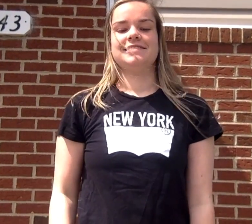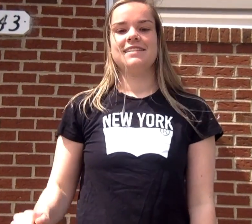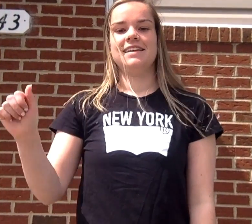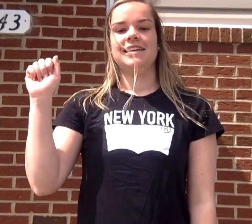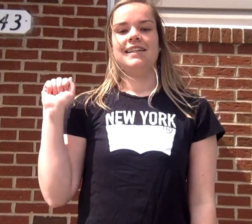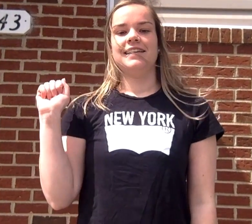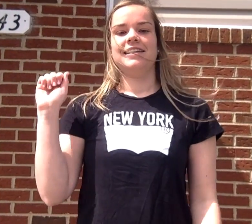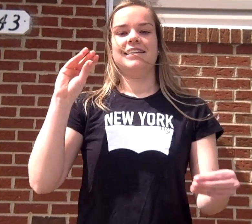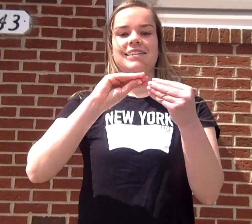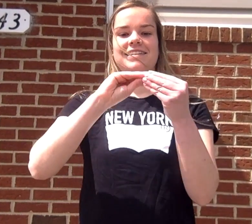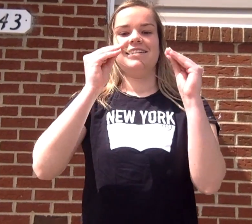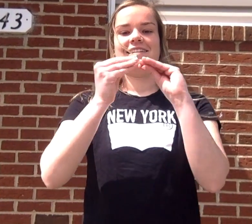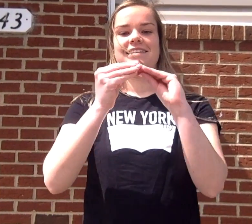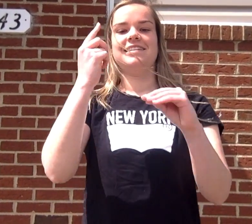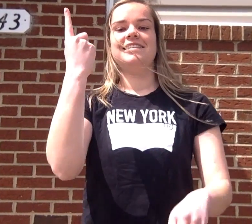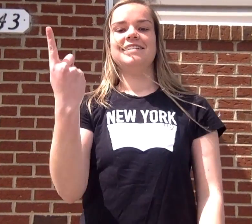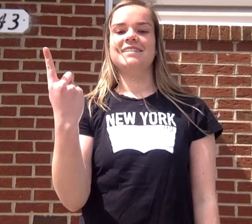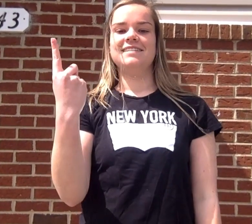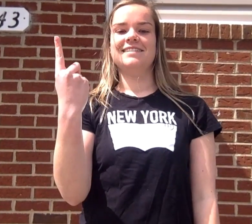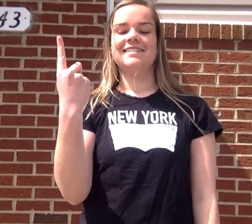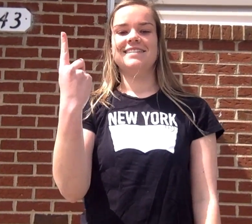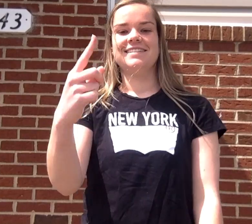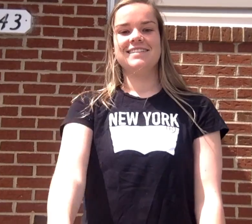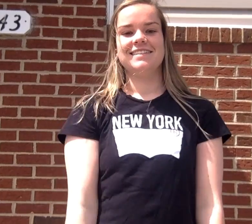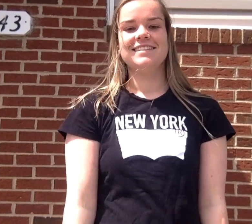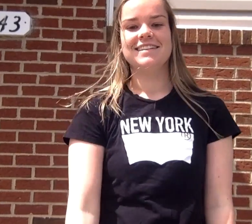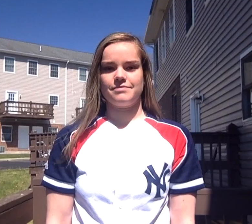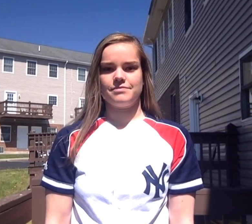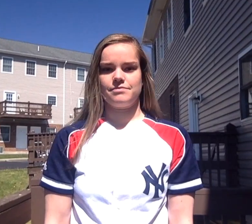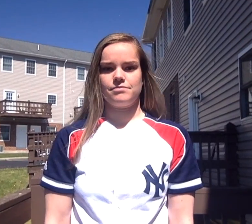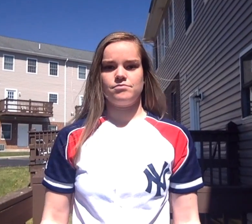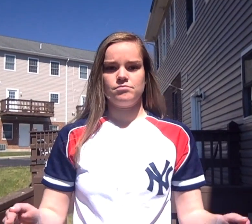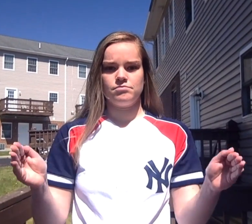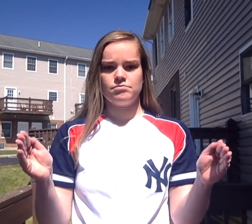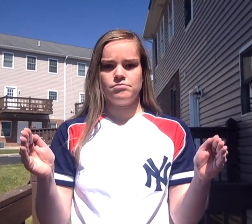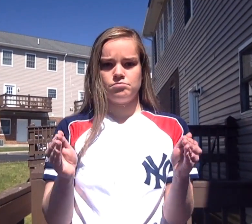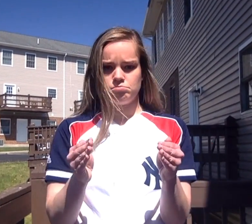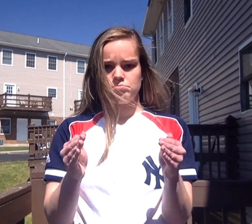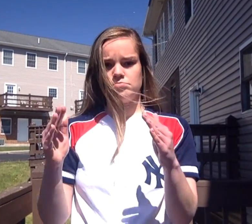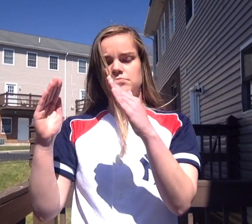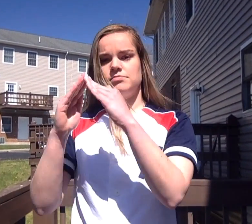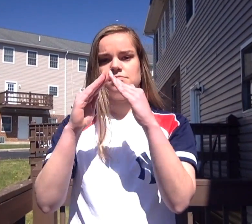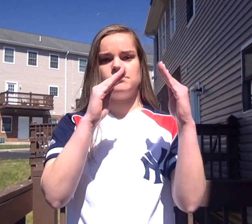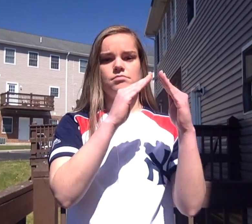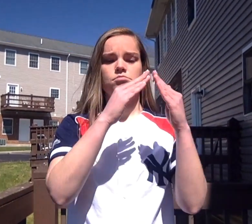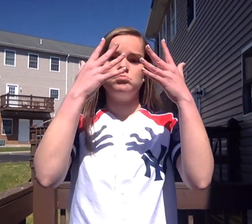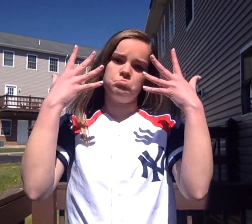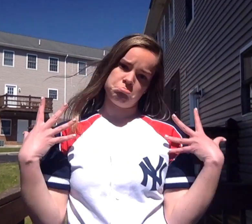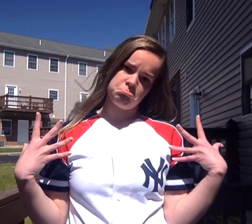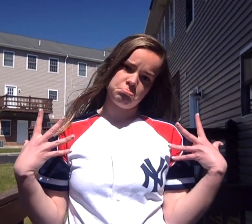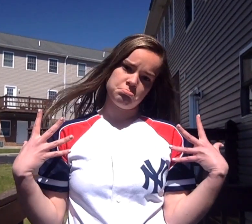a number one These little town blues,